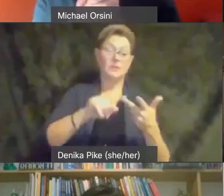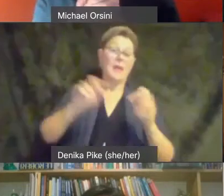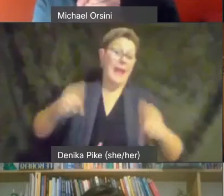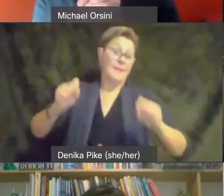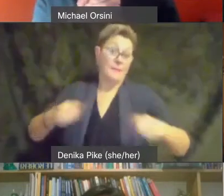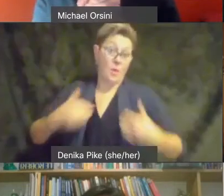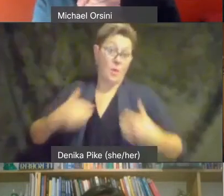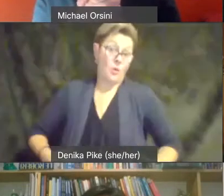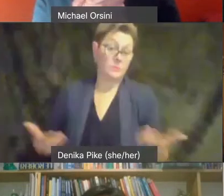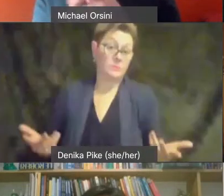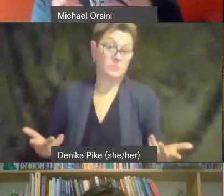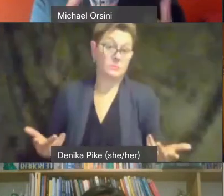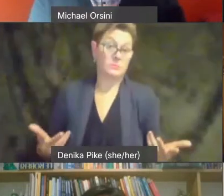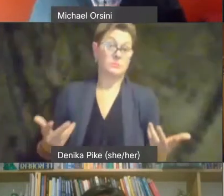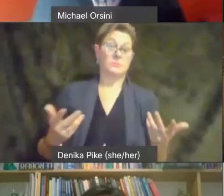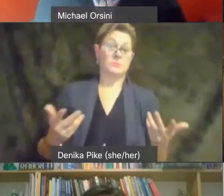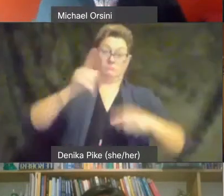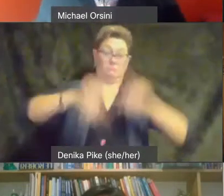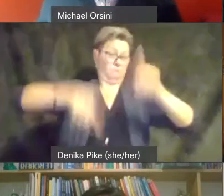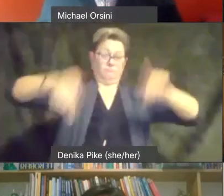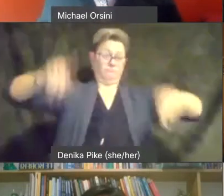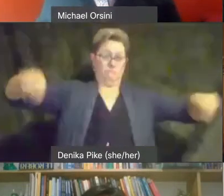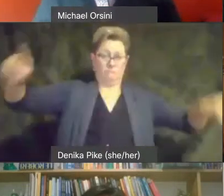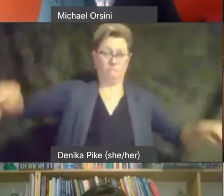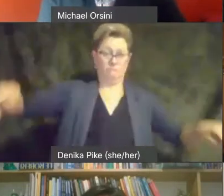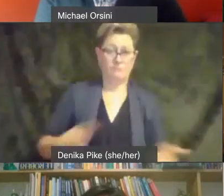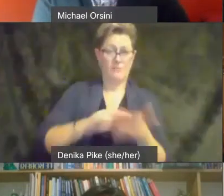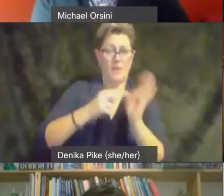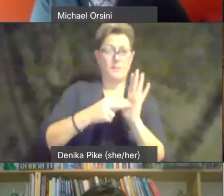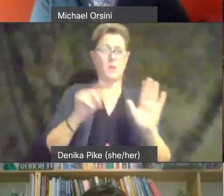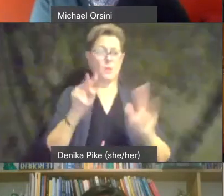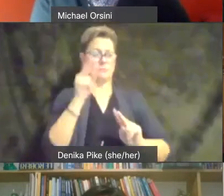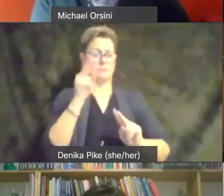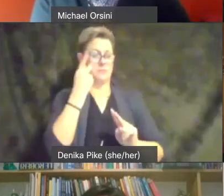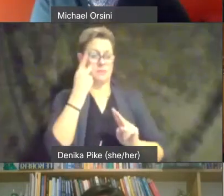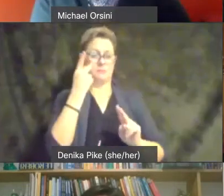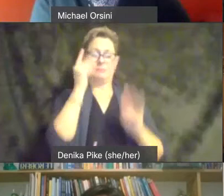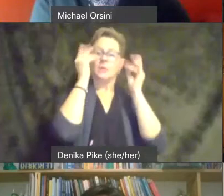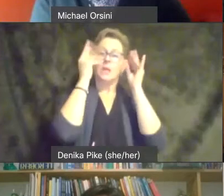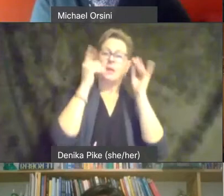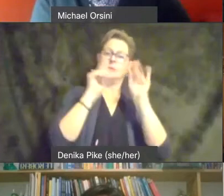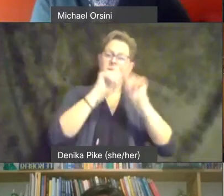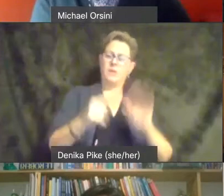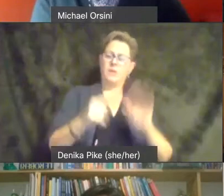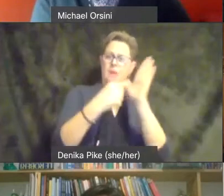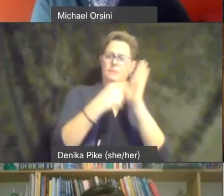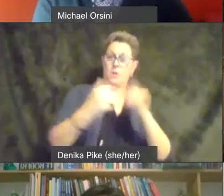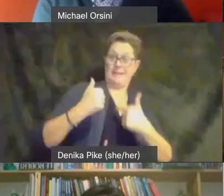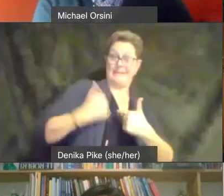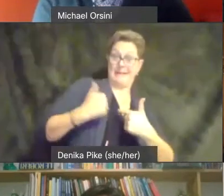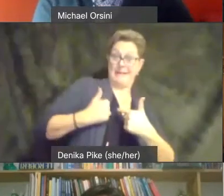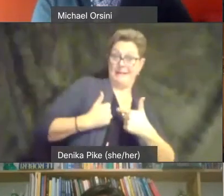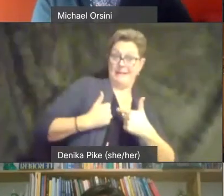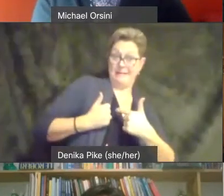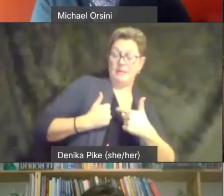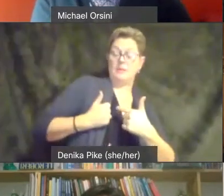Um, but I think when you look at, when you look at the examples in in Canada, I think we have had some examples for.